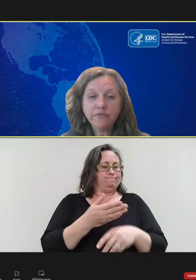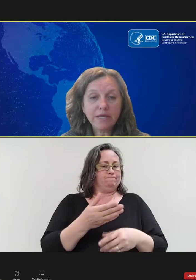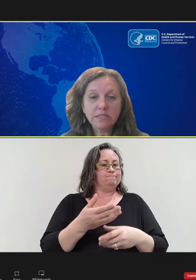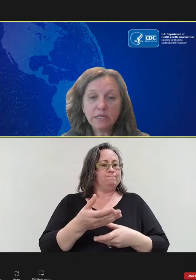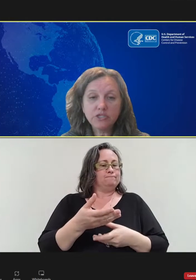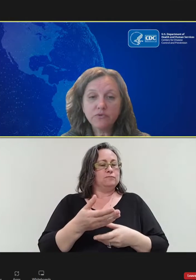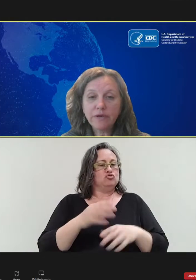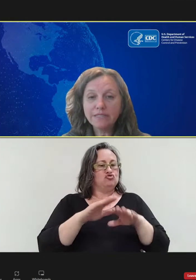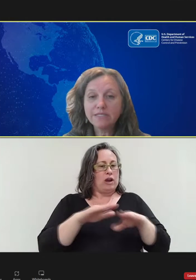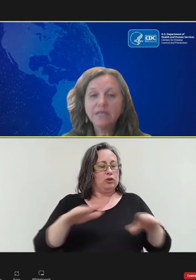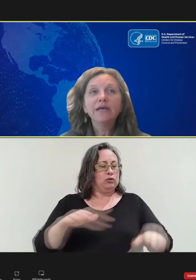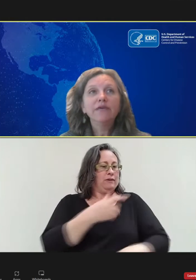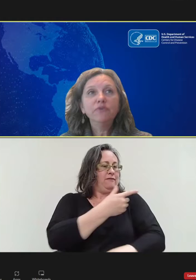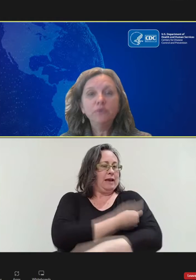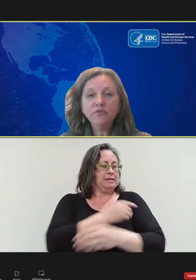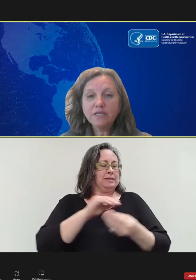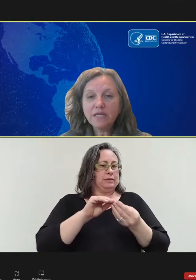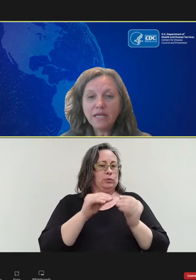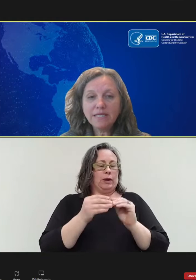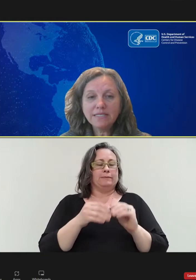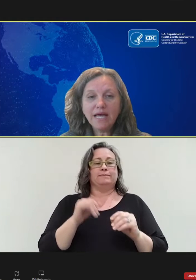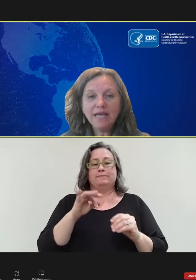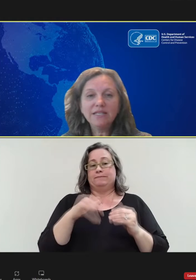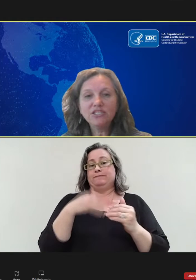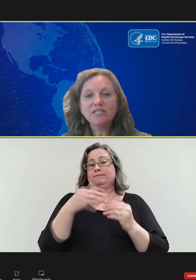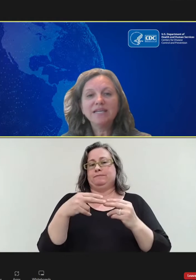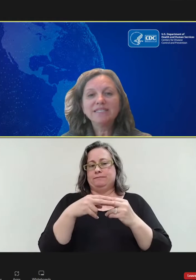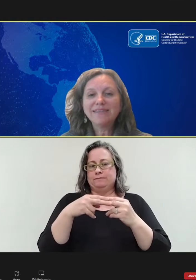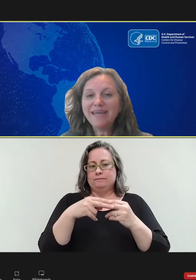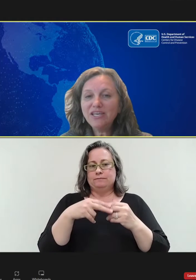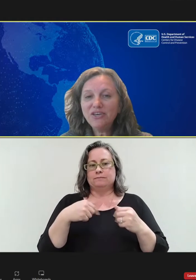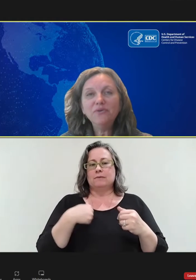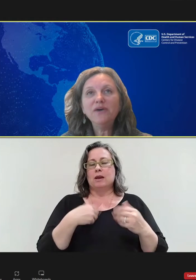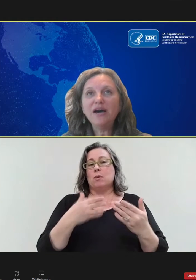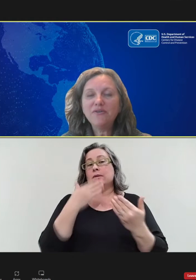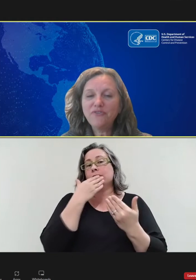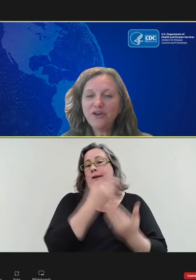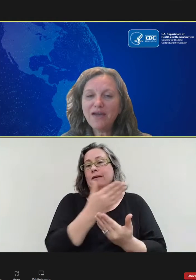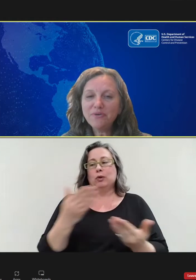vaccination rates. If you move to the next slide. I'd just like to thank you for having